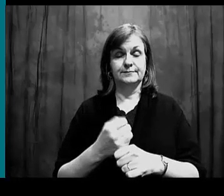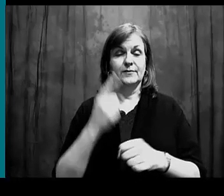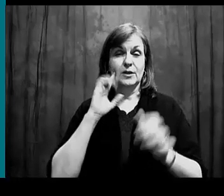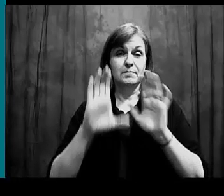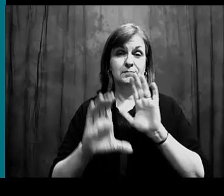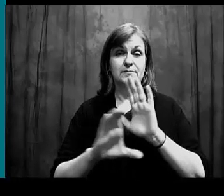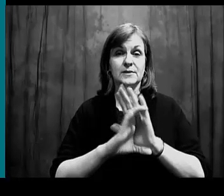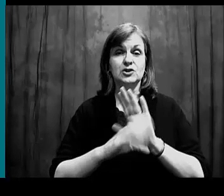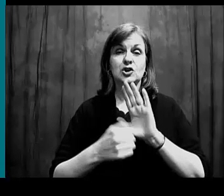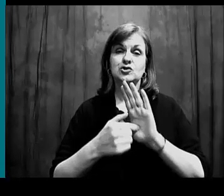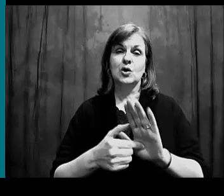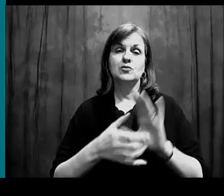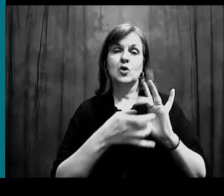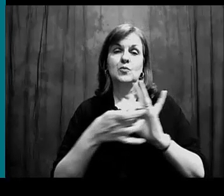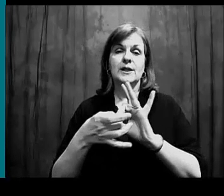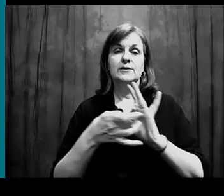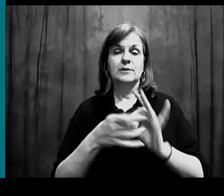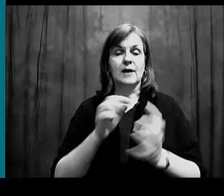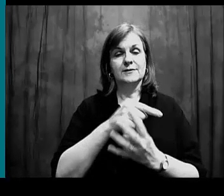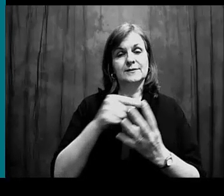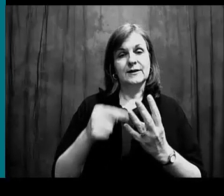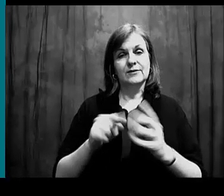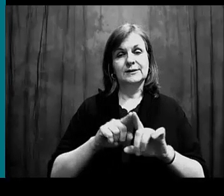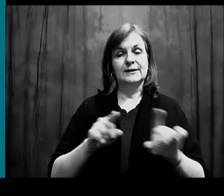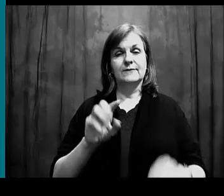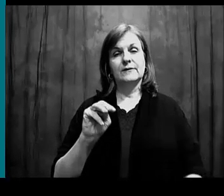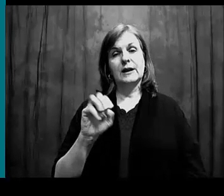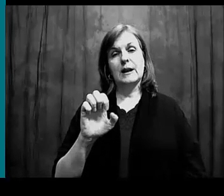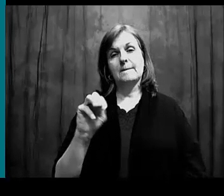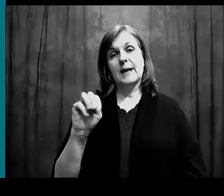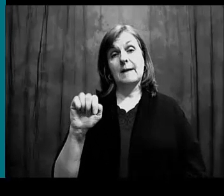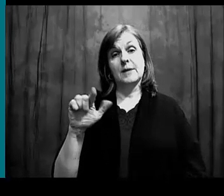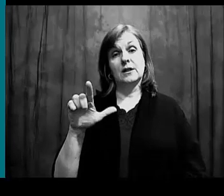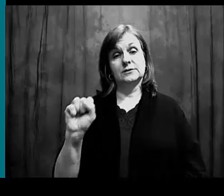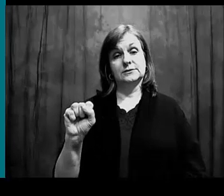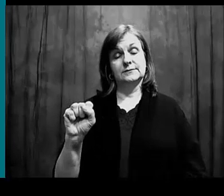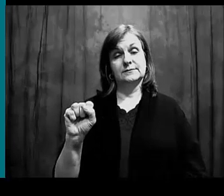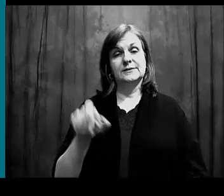so this is giving you relationships between several different mammals -- in particular